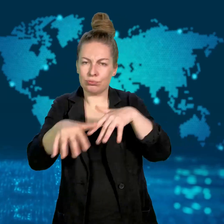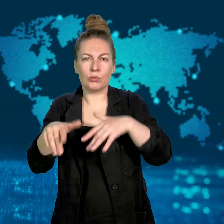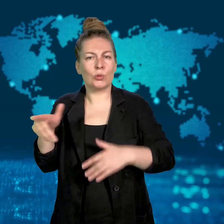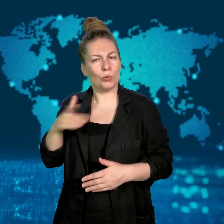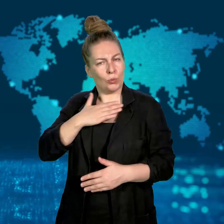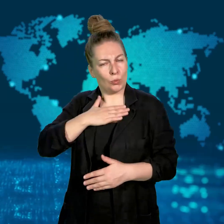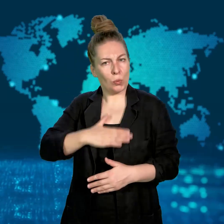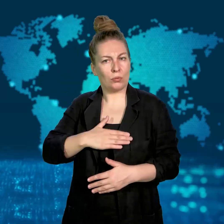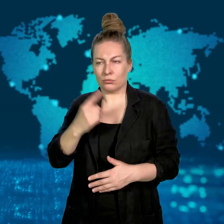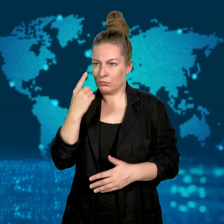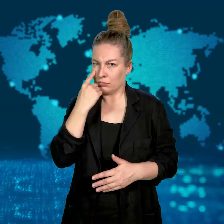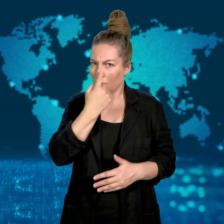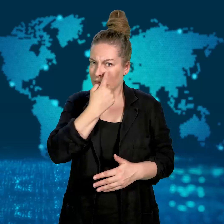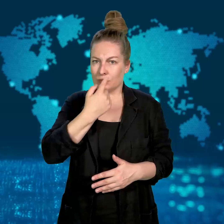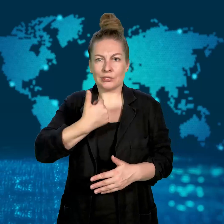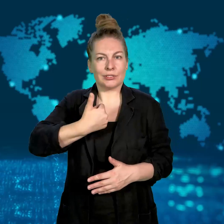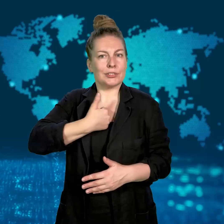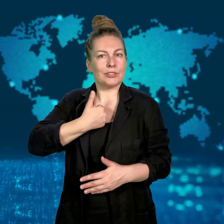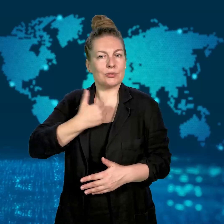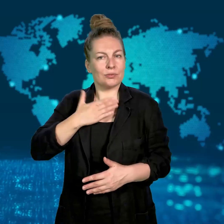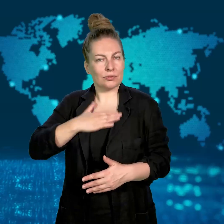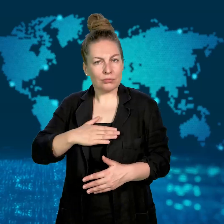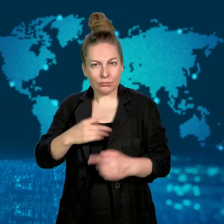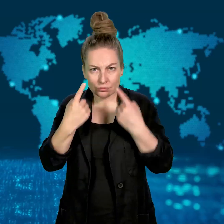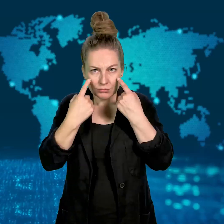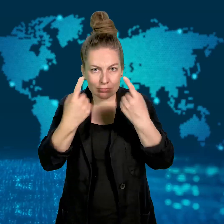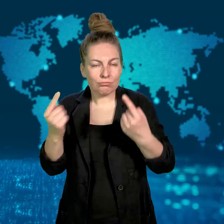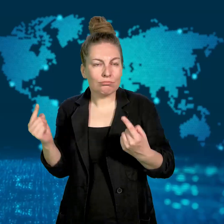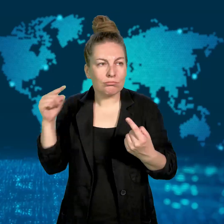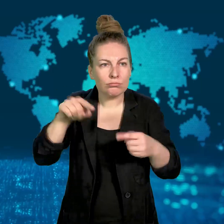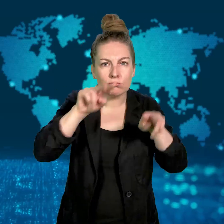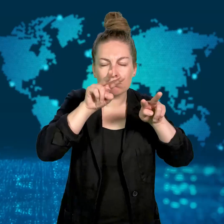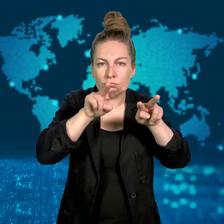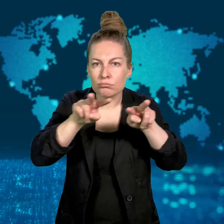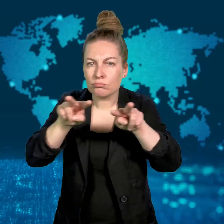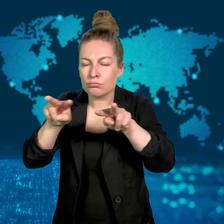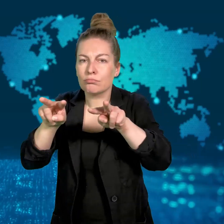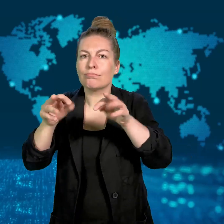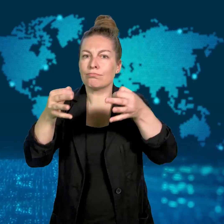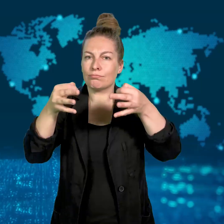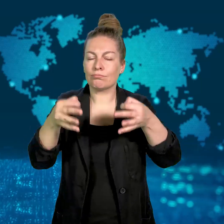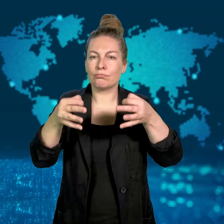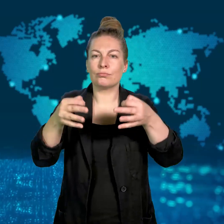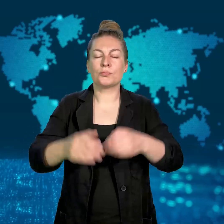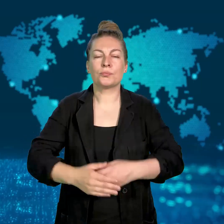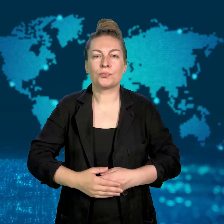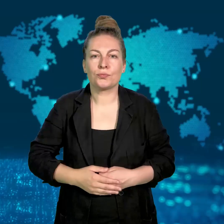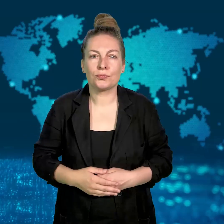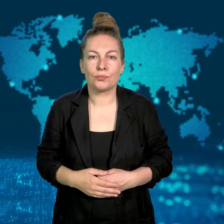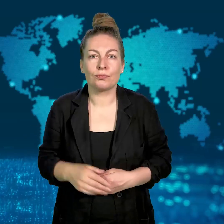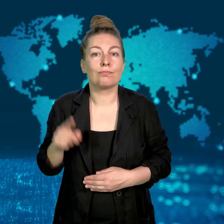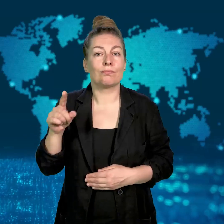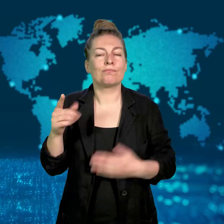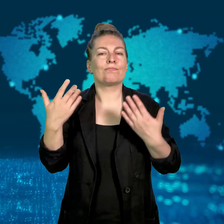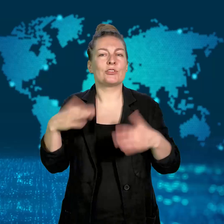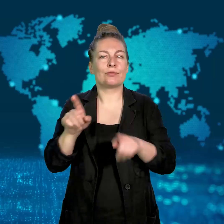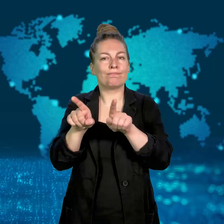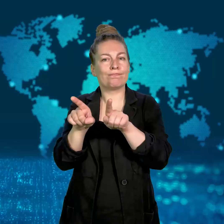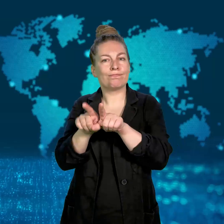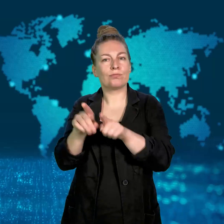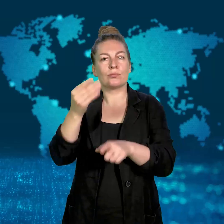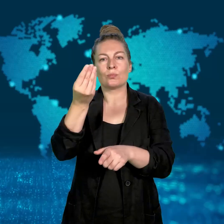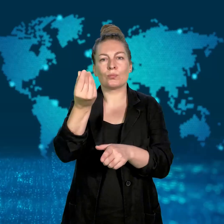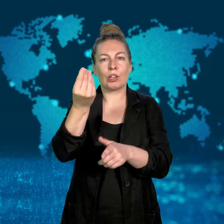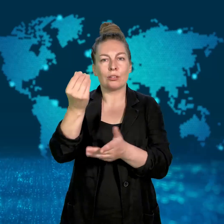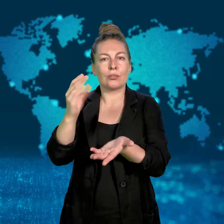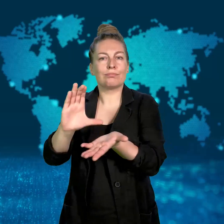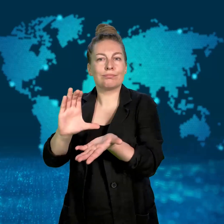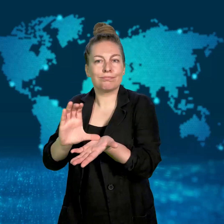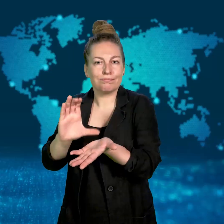it becomes available. Papua New Guinea's defense minister flew to